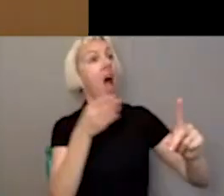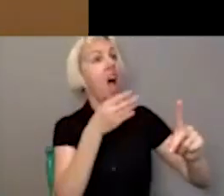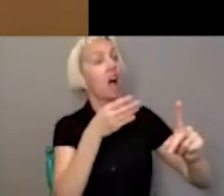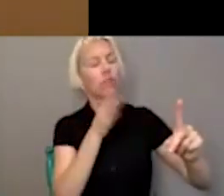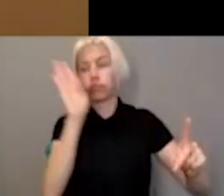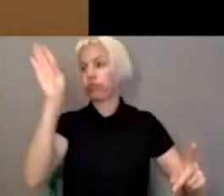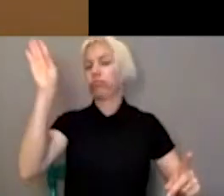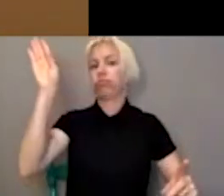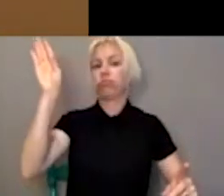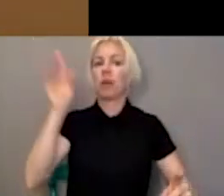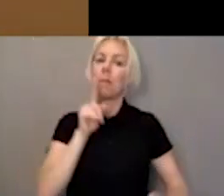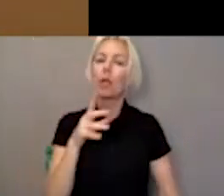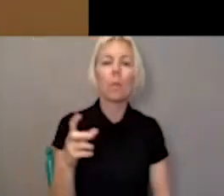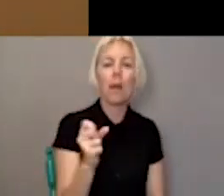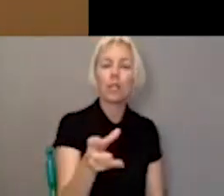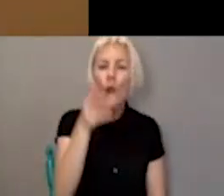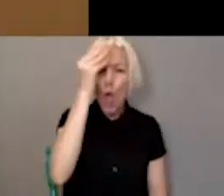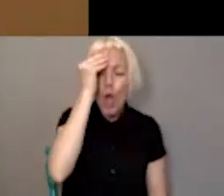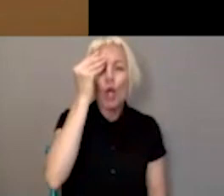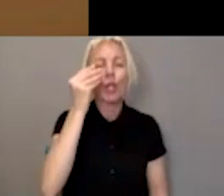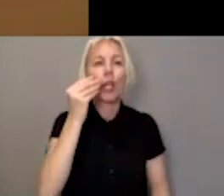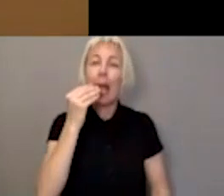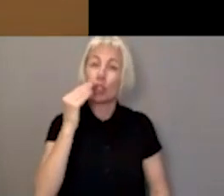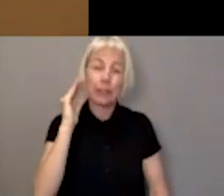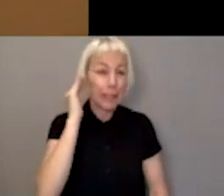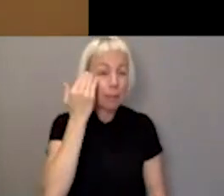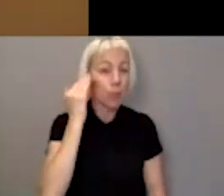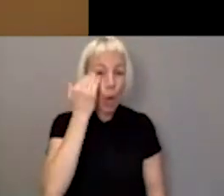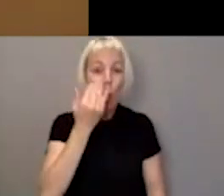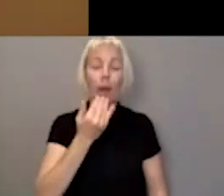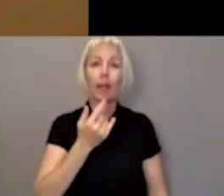you are trying to put your best foot forward, I think that is what counts. I think in terms